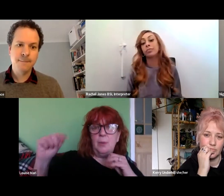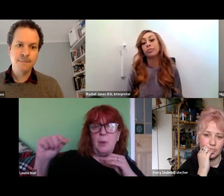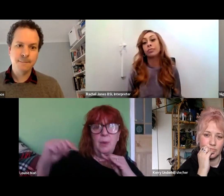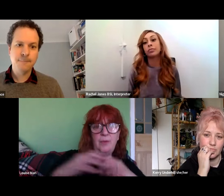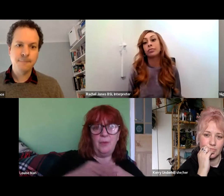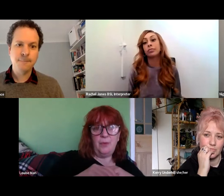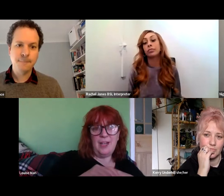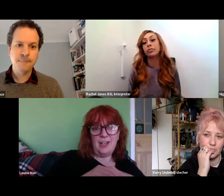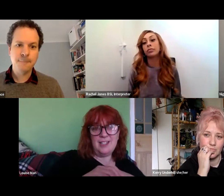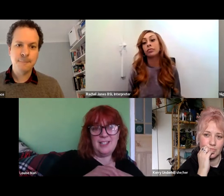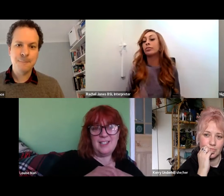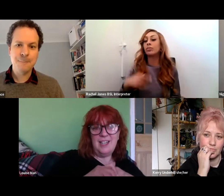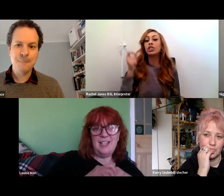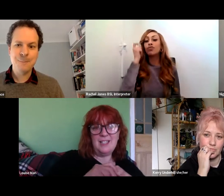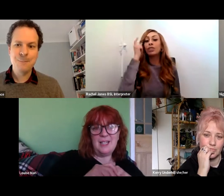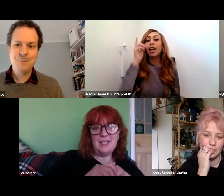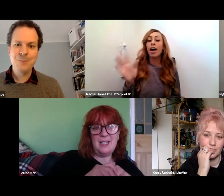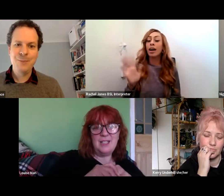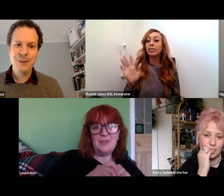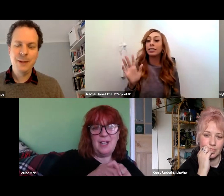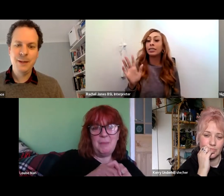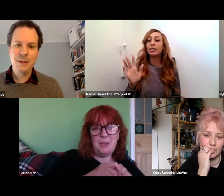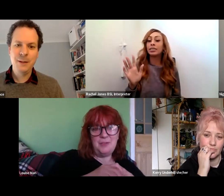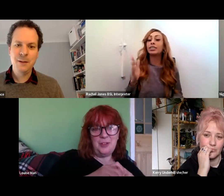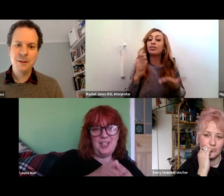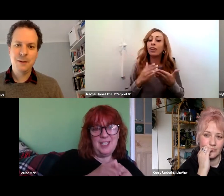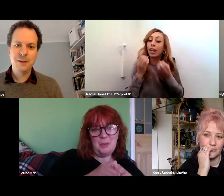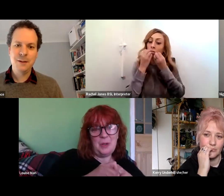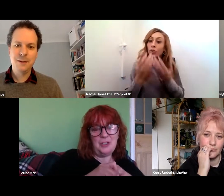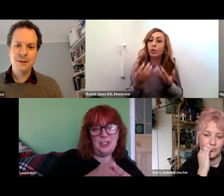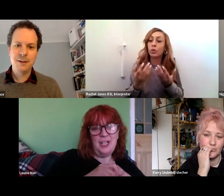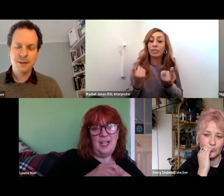what we have realised is that it's a really beautiful thing to watch,